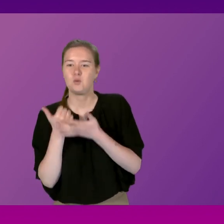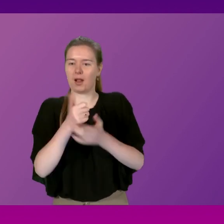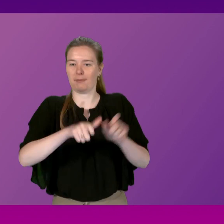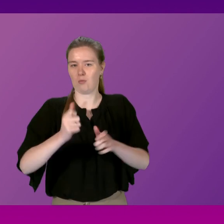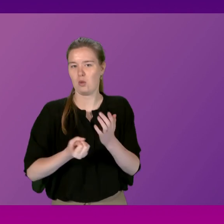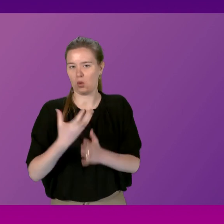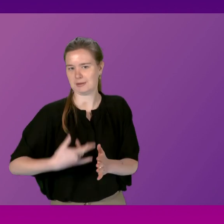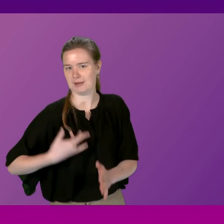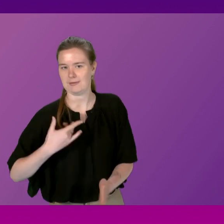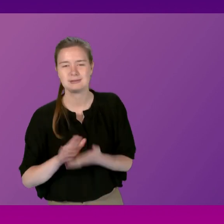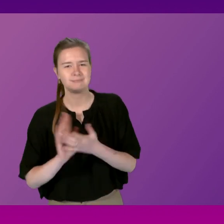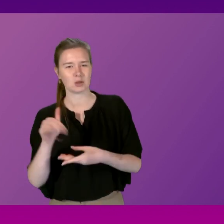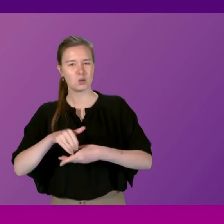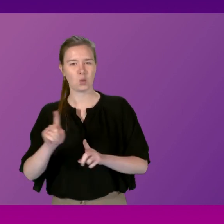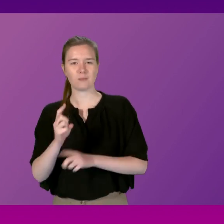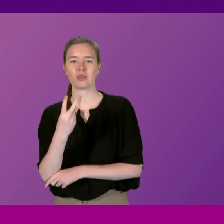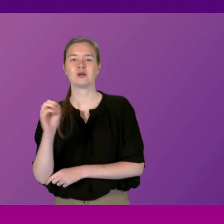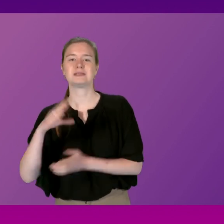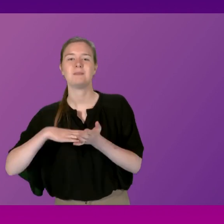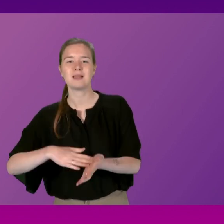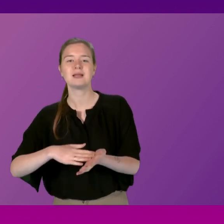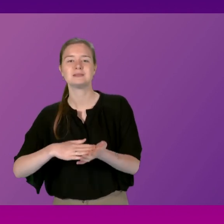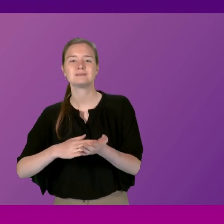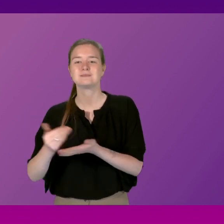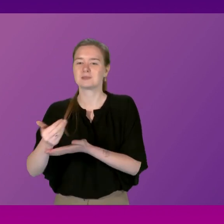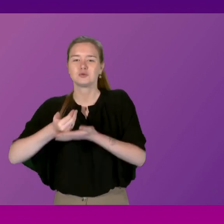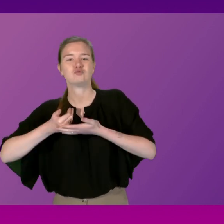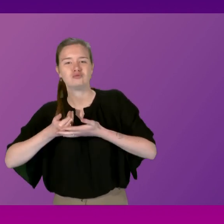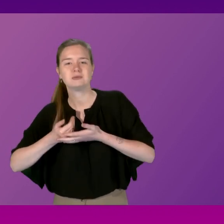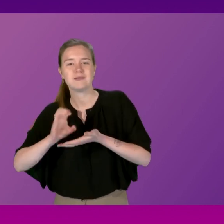That includes our £30 million fuel insecurity fund, which was tripled this year, and our